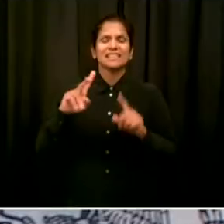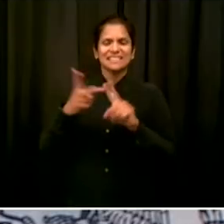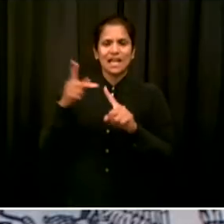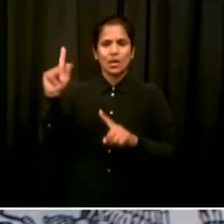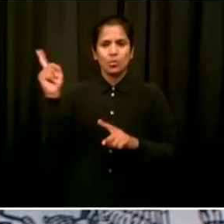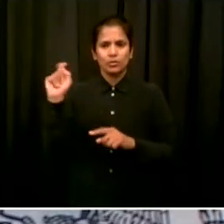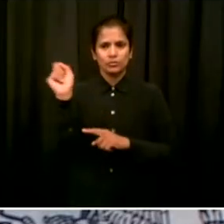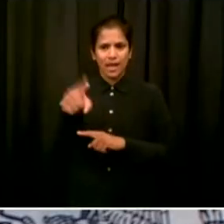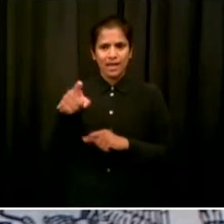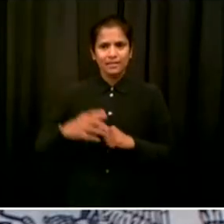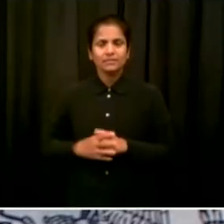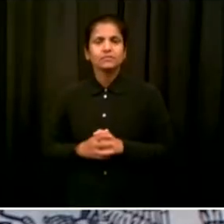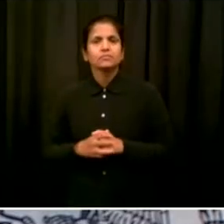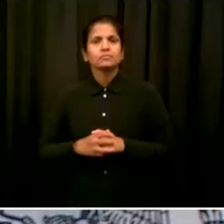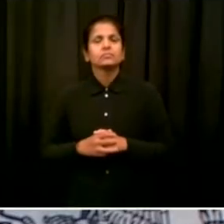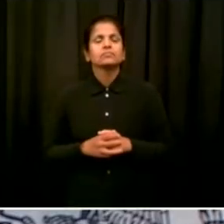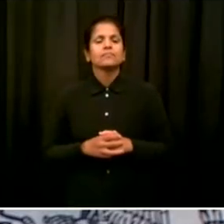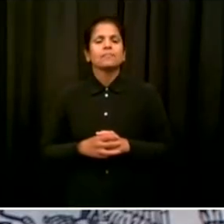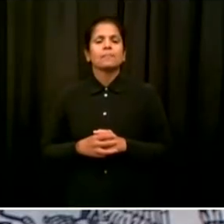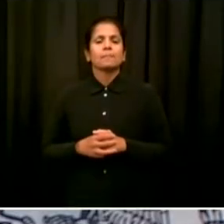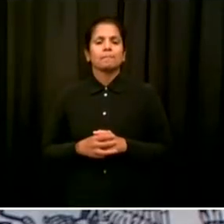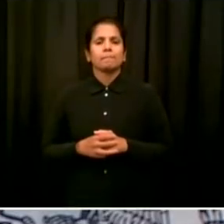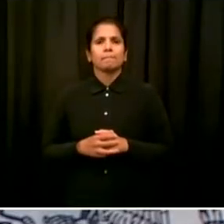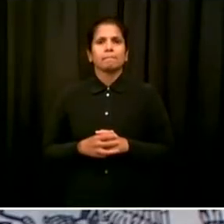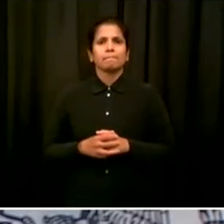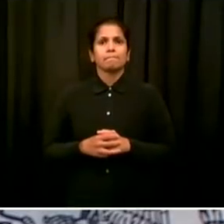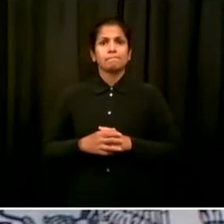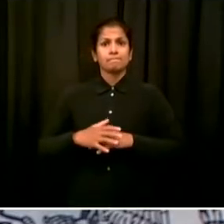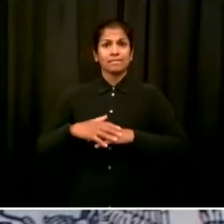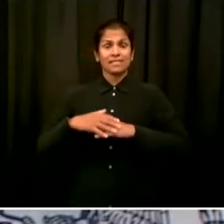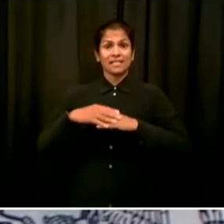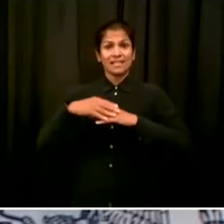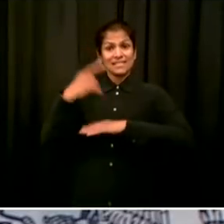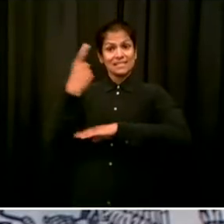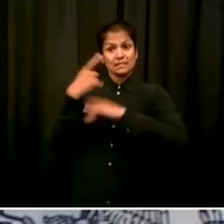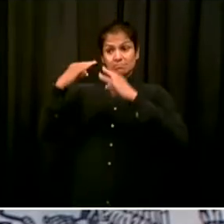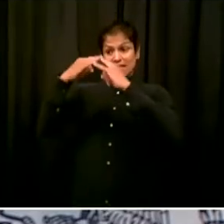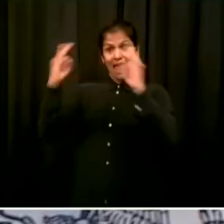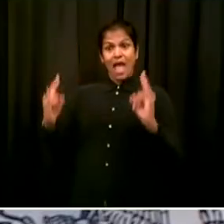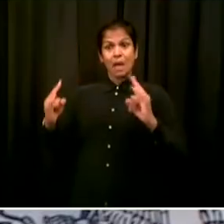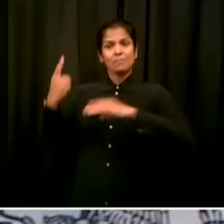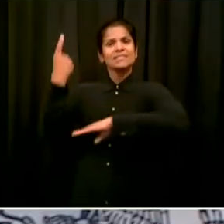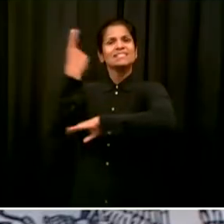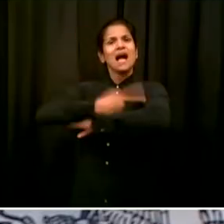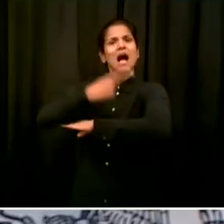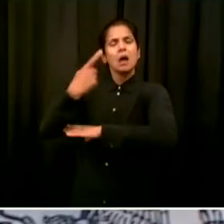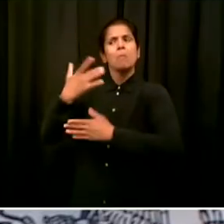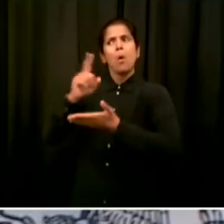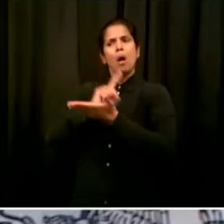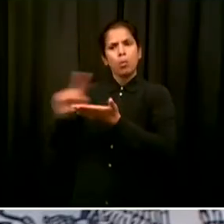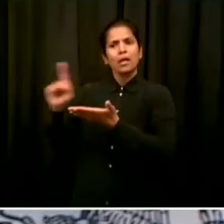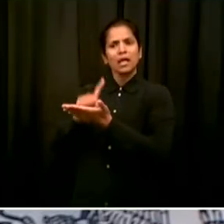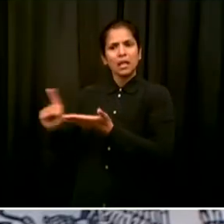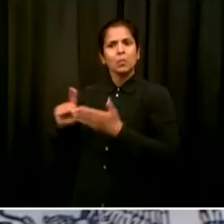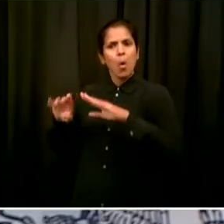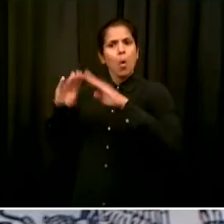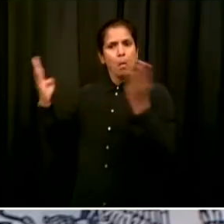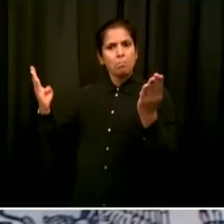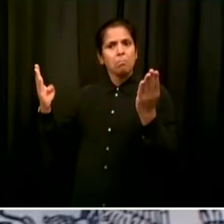PEOPLE SAFE. THAT WOULD CONCERN ME IF A PARTICULAR LINE WAS CROSSED. SEPARATE, LY DAY CAMPS HAVE